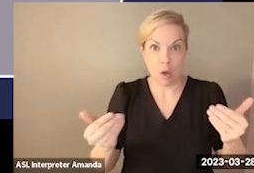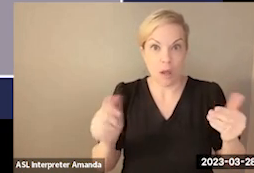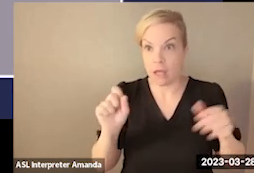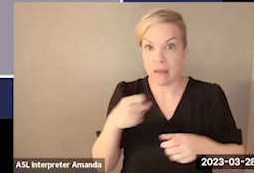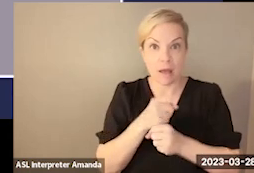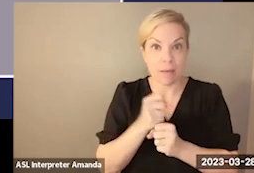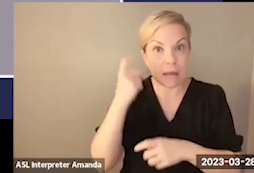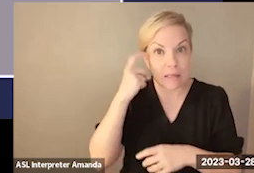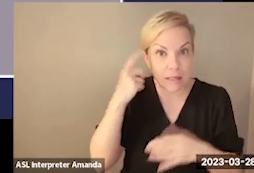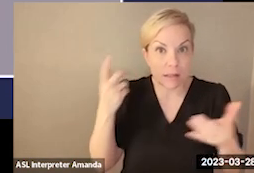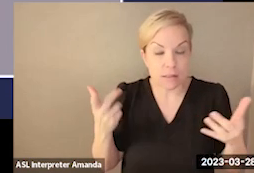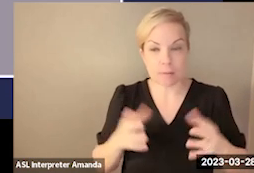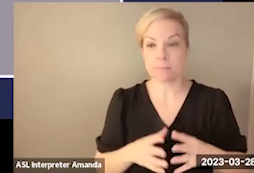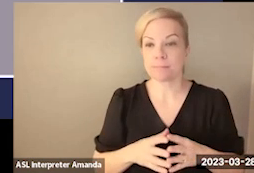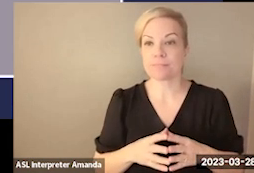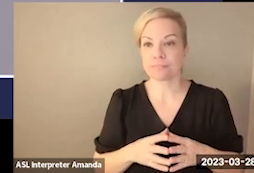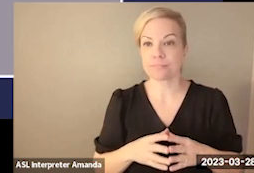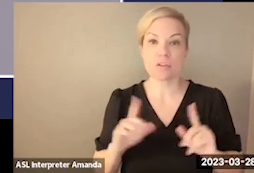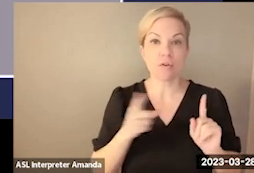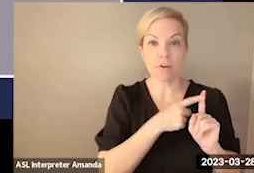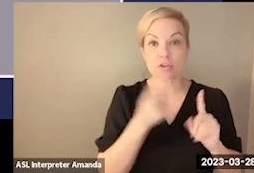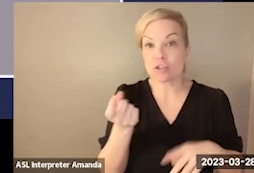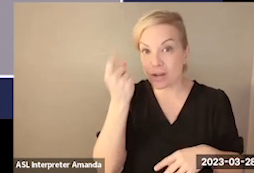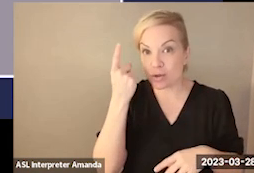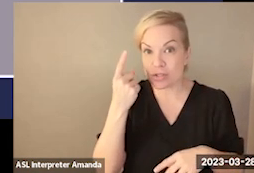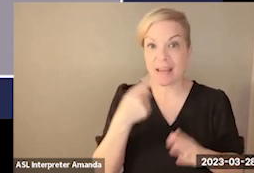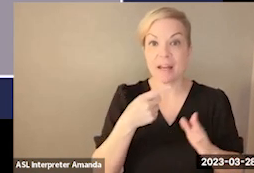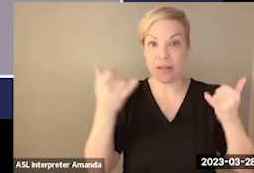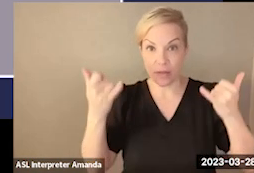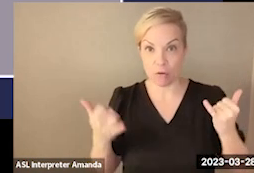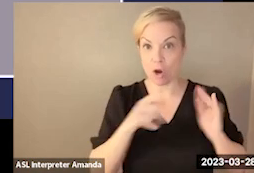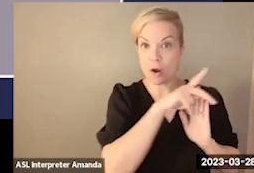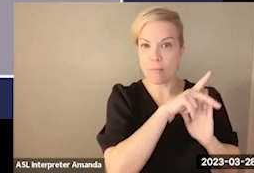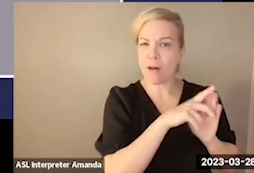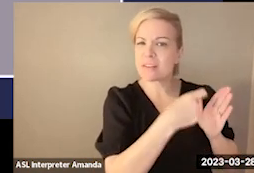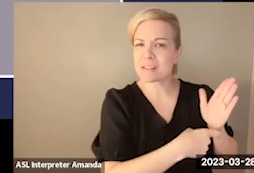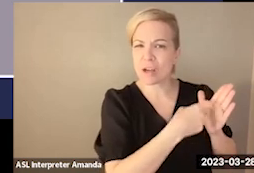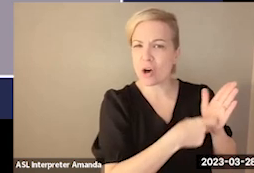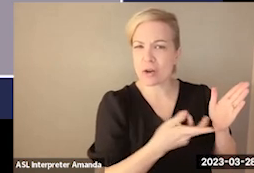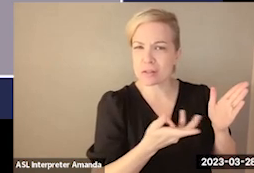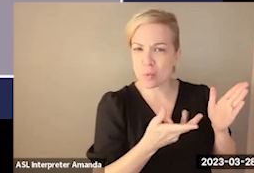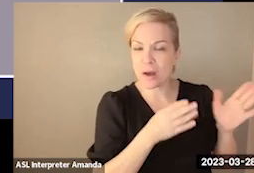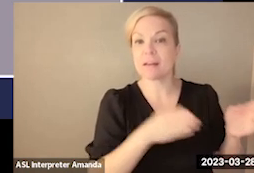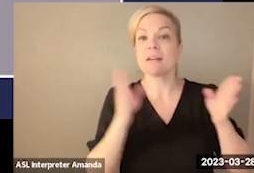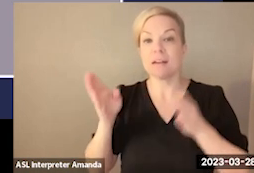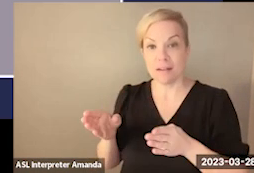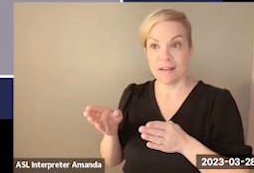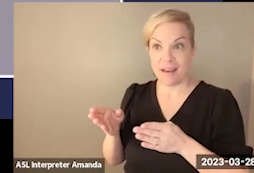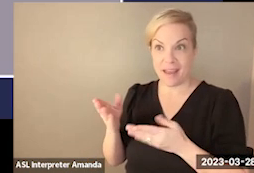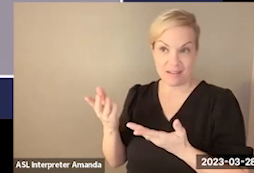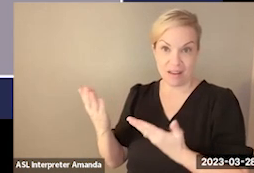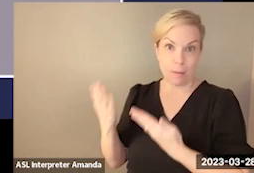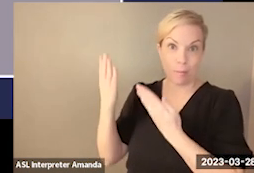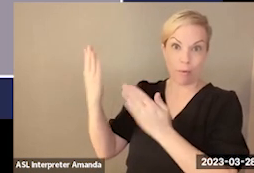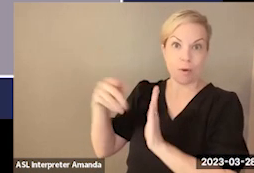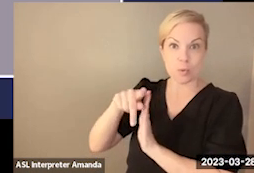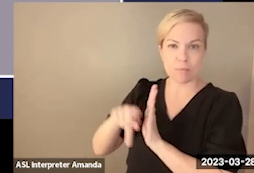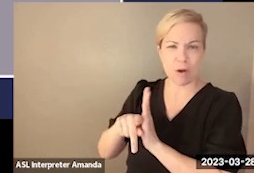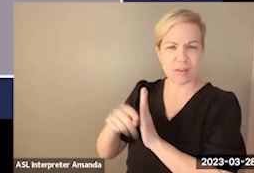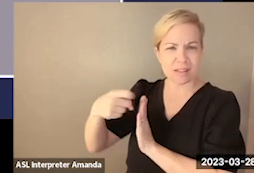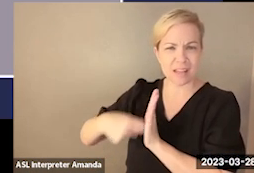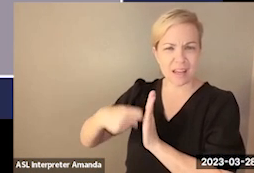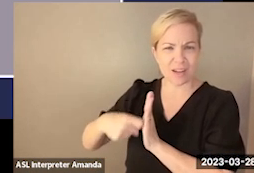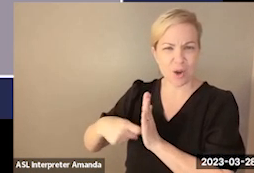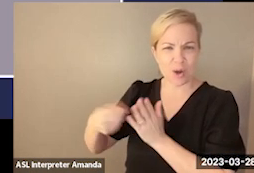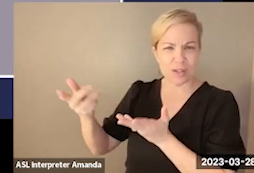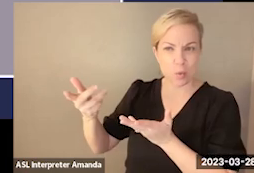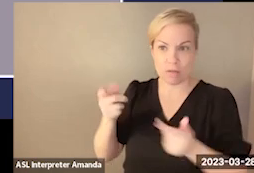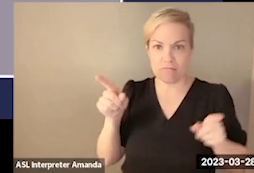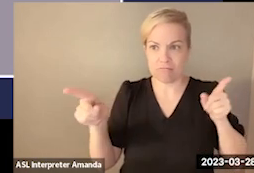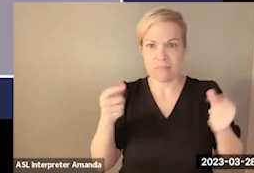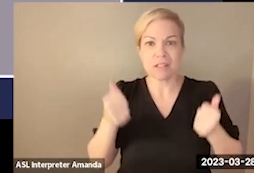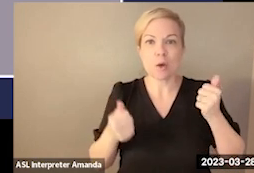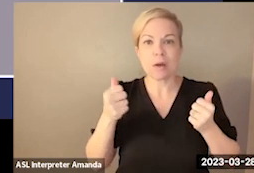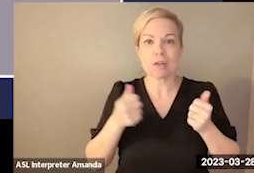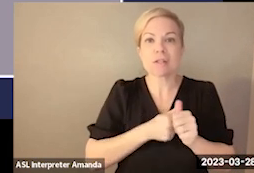Debbie Stine, Science & Technology Policy Academy: And so you have to understand the cost of the current policy, and then the cost of the proposed policy. And so you can figure out what gets the best thing for your body. So maybe